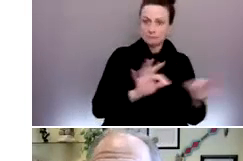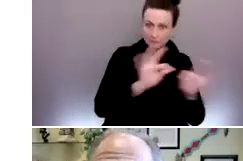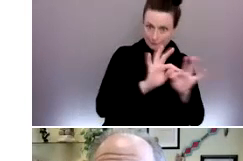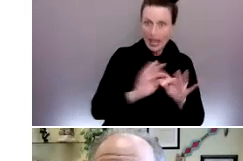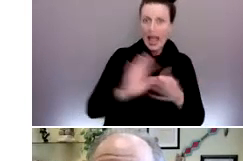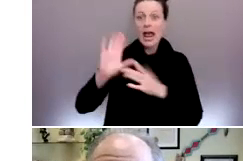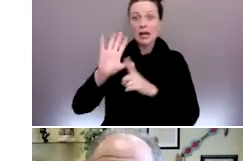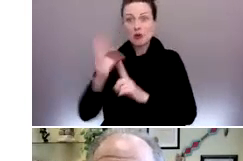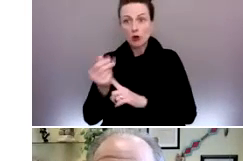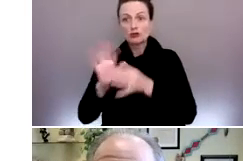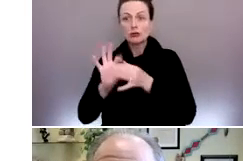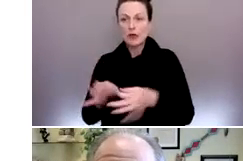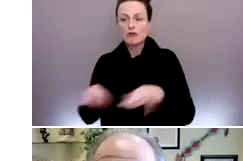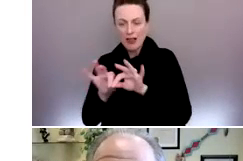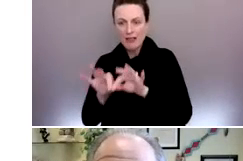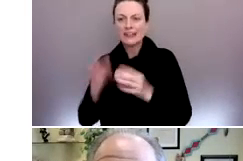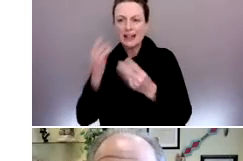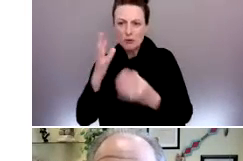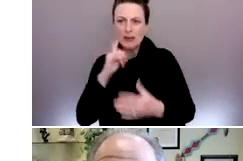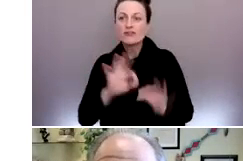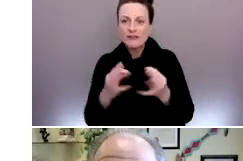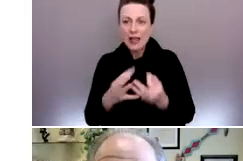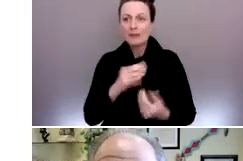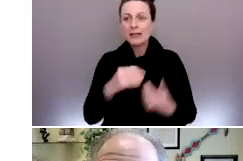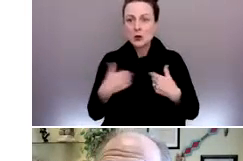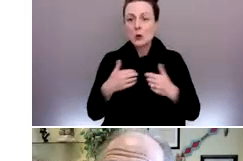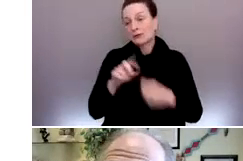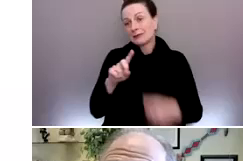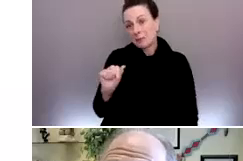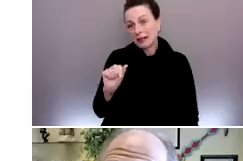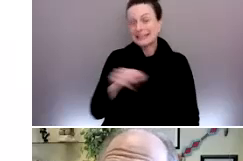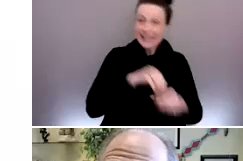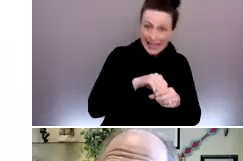and information for families and youth with disabilities in and around Indian Country.